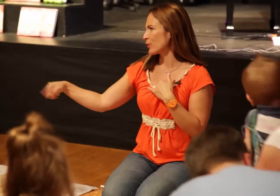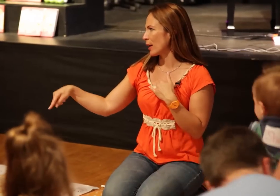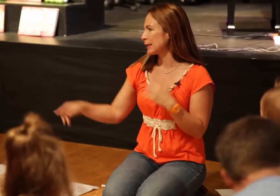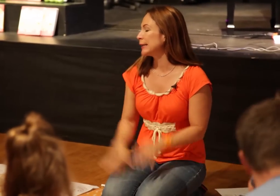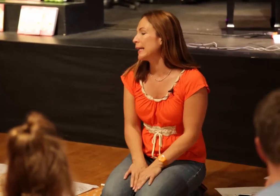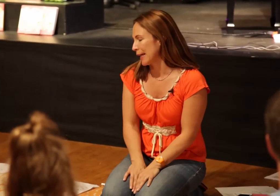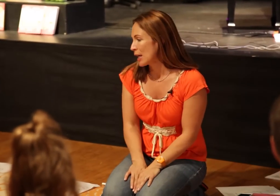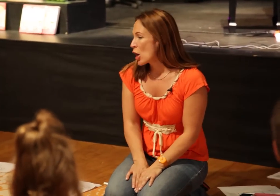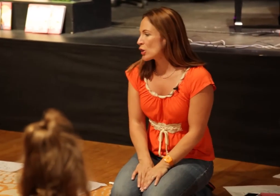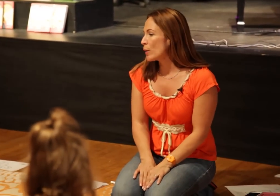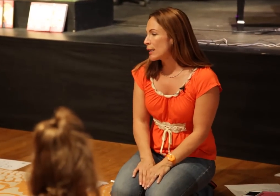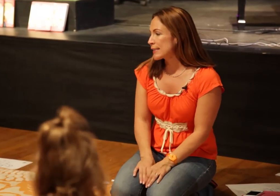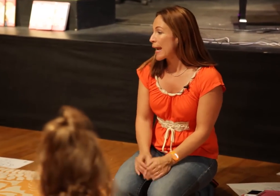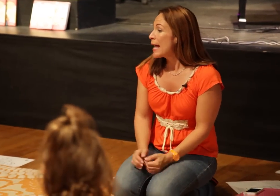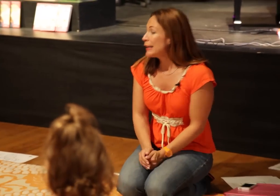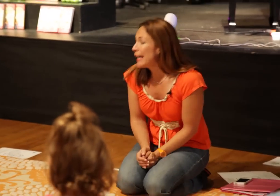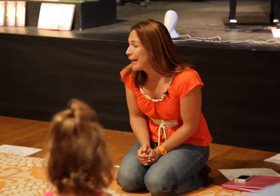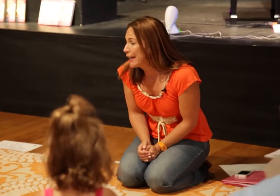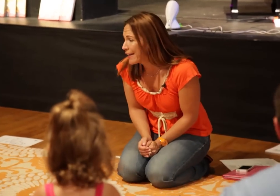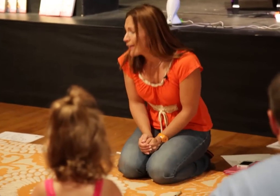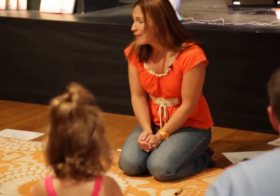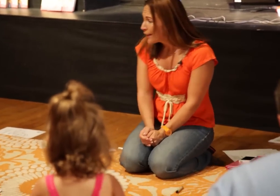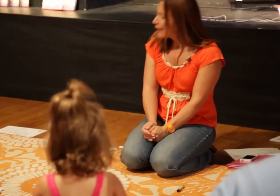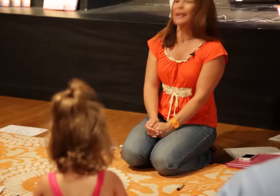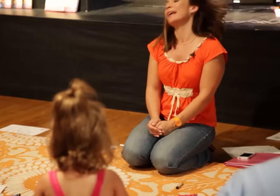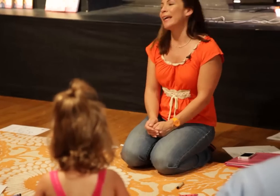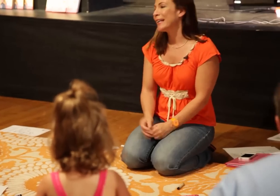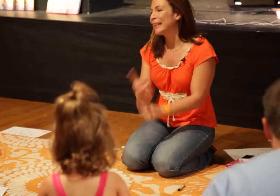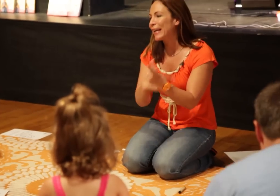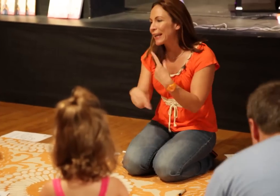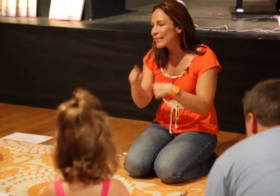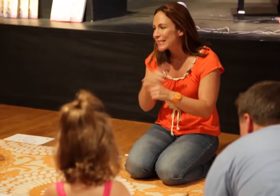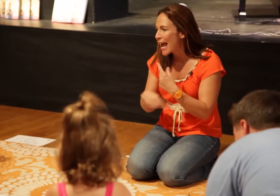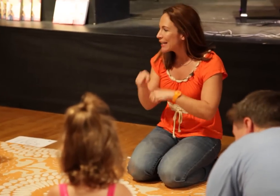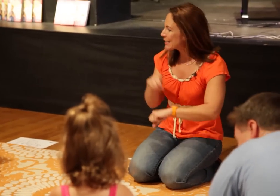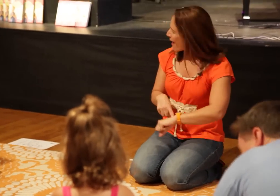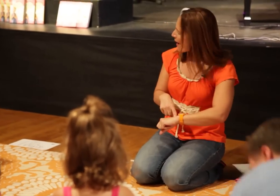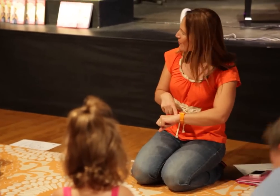Lincoln. Lincoln. So we could say, [SINGING] Lincoln, Lincoln, Lincoln signing time.